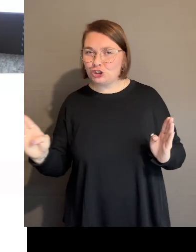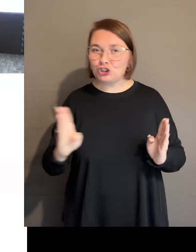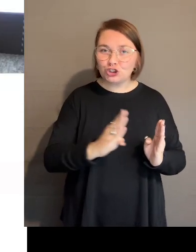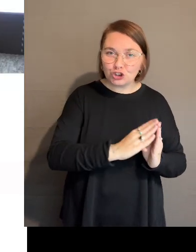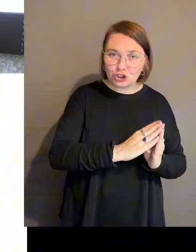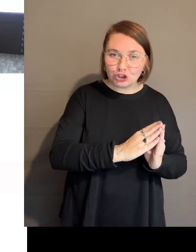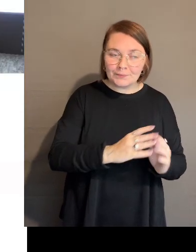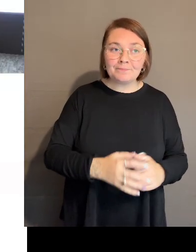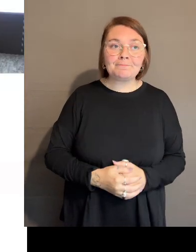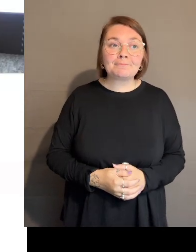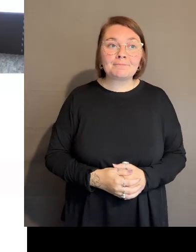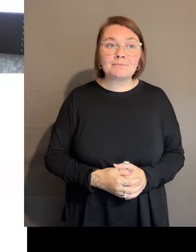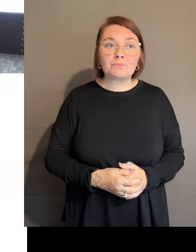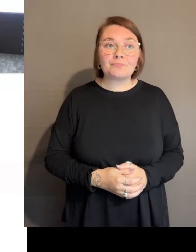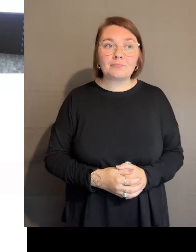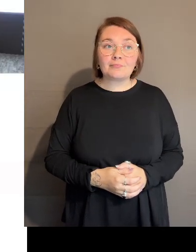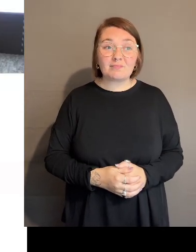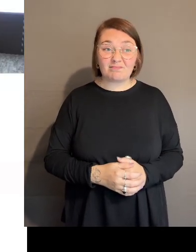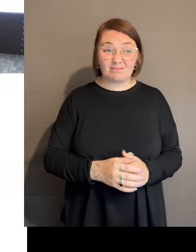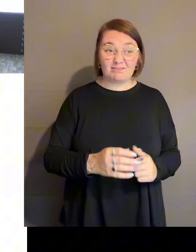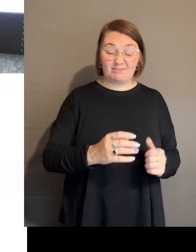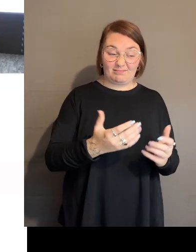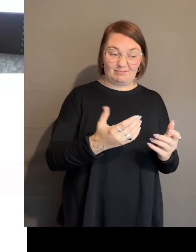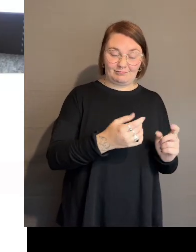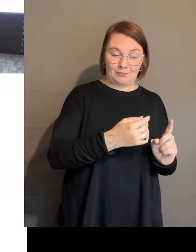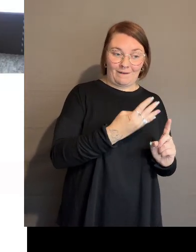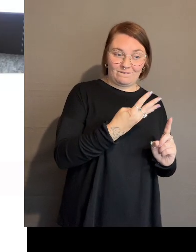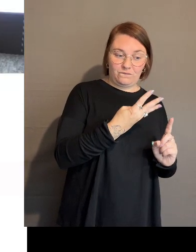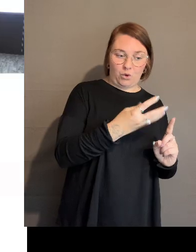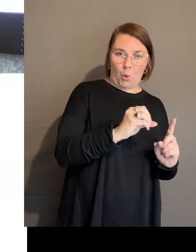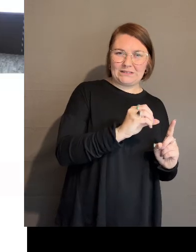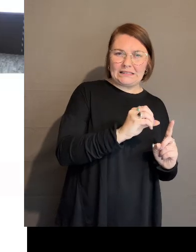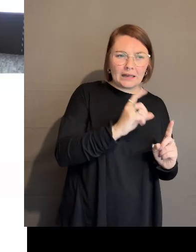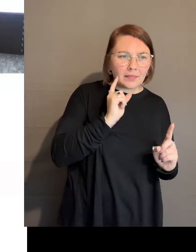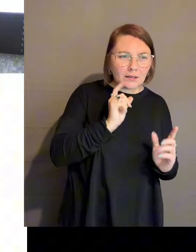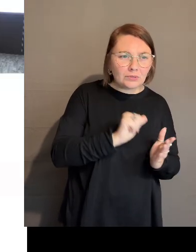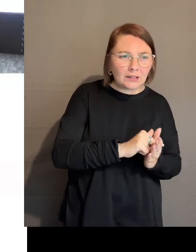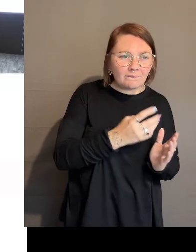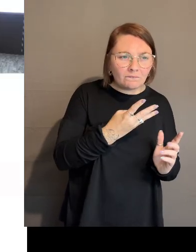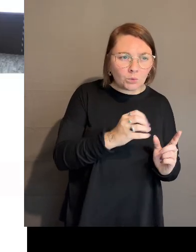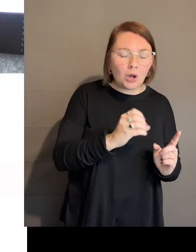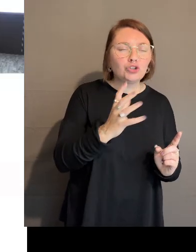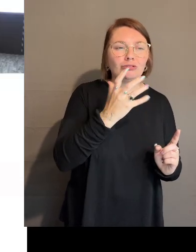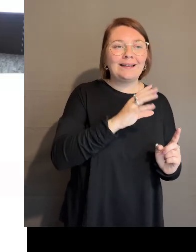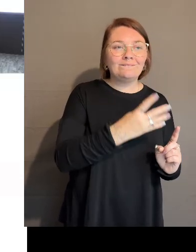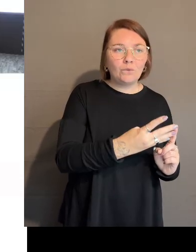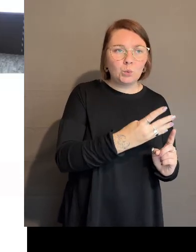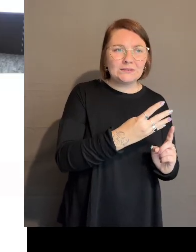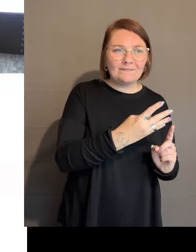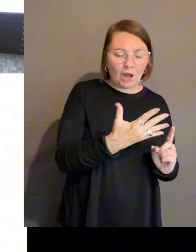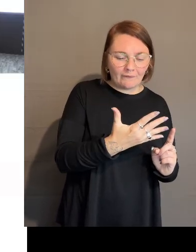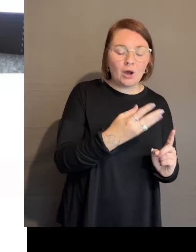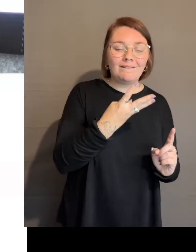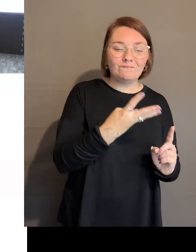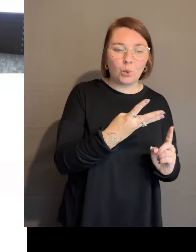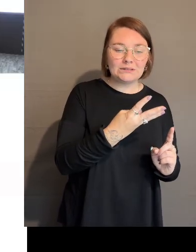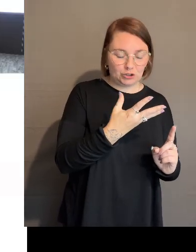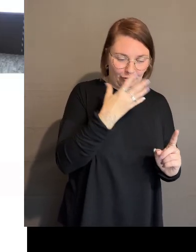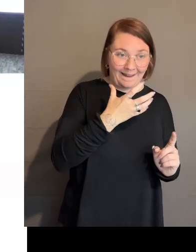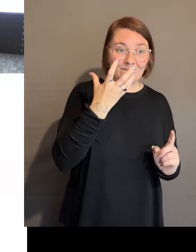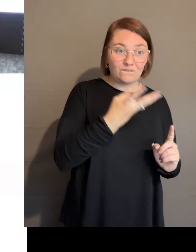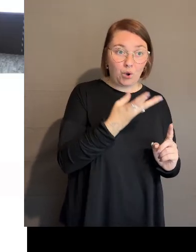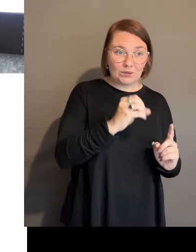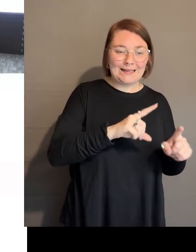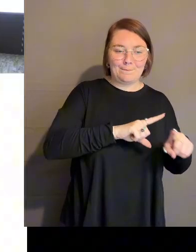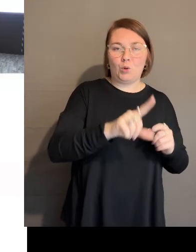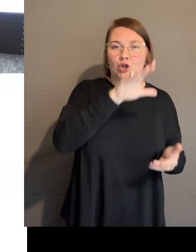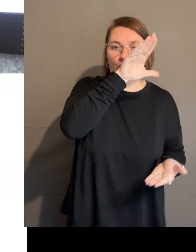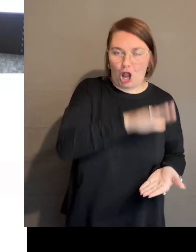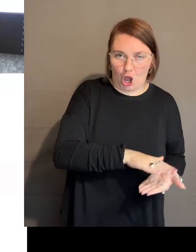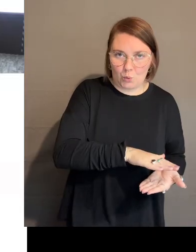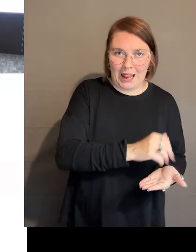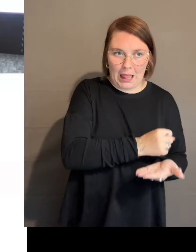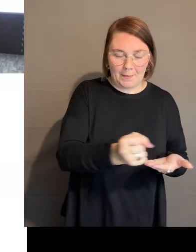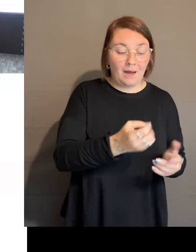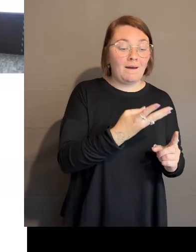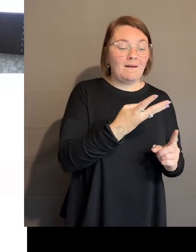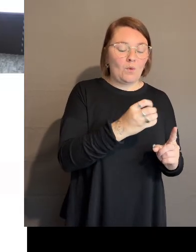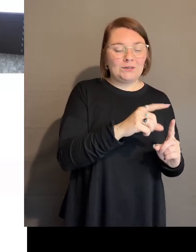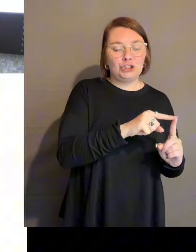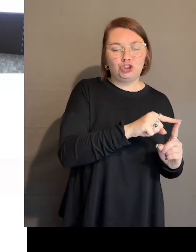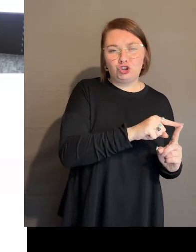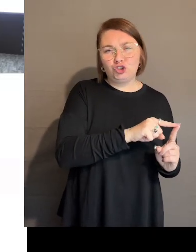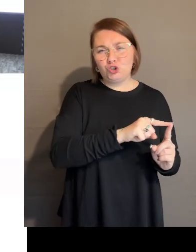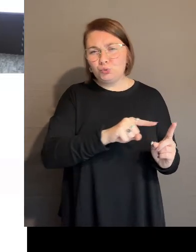It goes all the way from 40, I think, maybe 45… 45 here? 40 is the lowest you basically can get, up to…